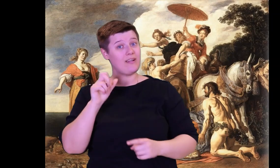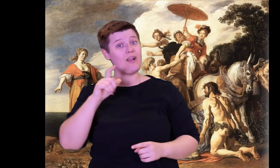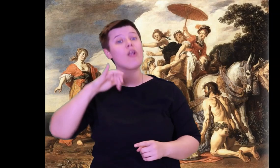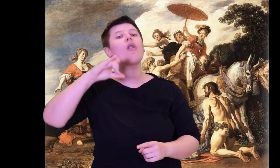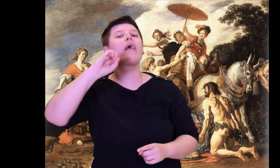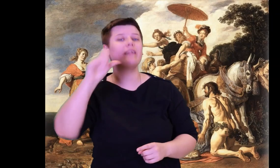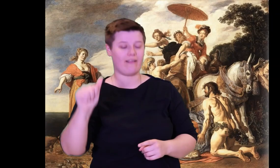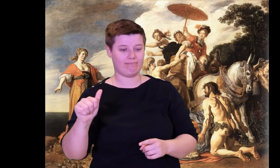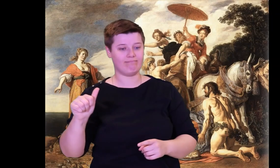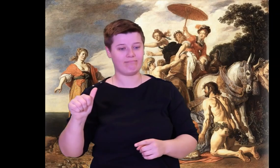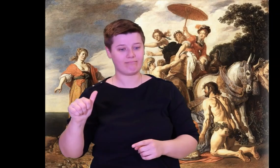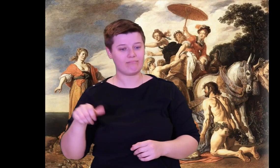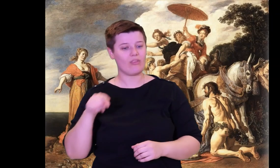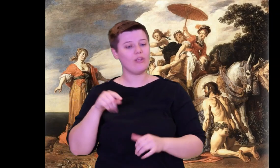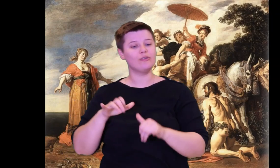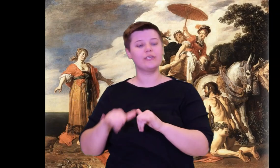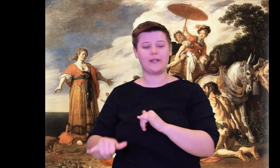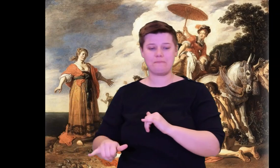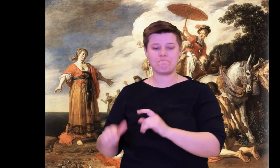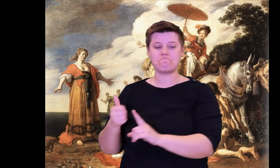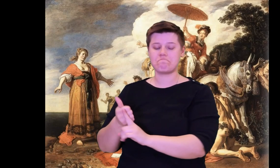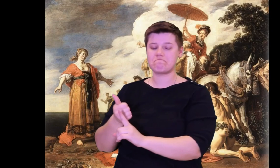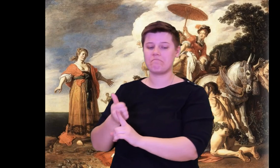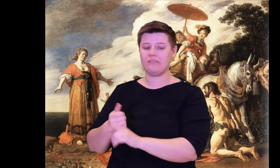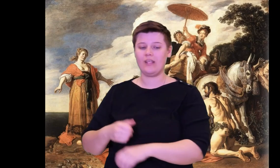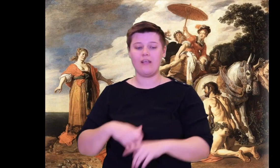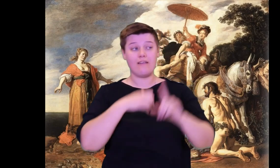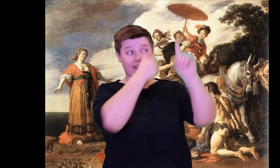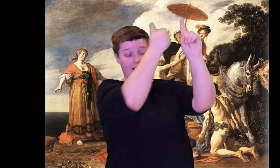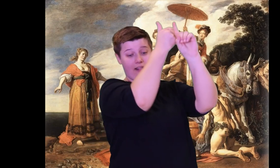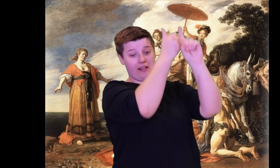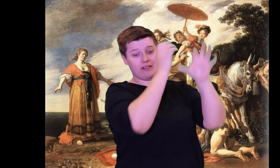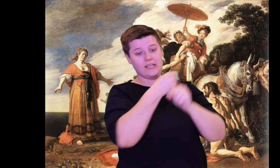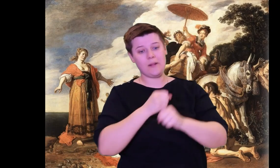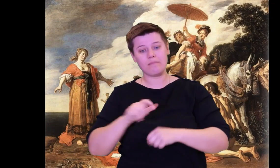the pretty girl to show him to the town, and give him clothes.